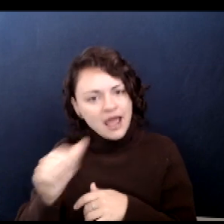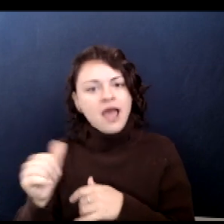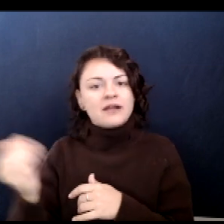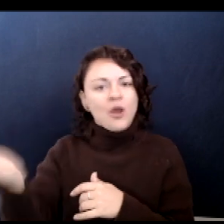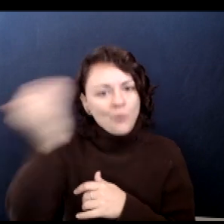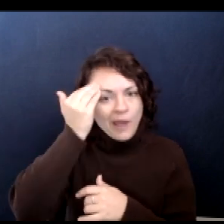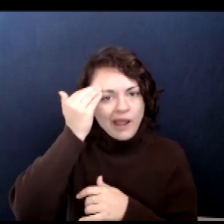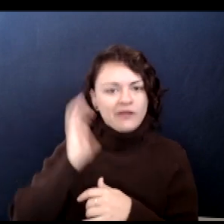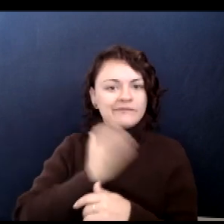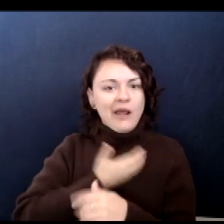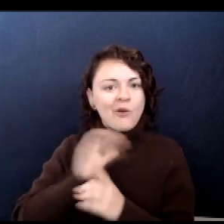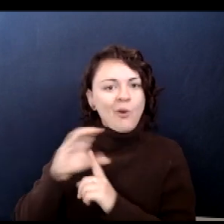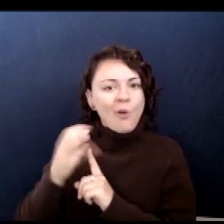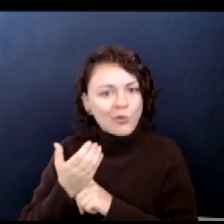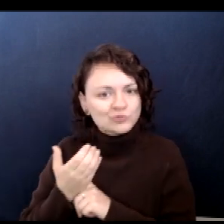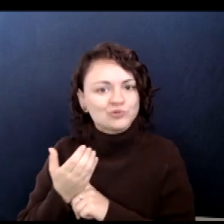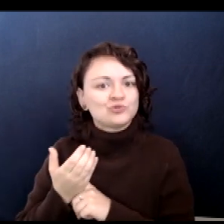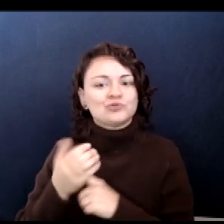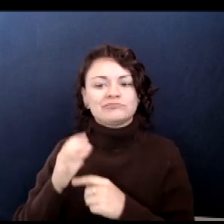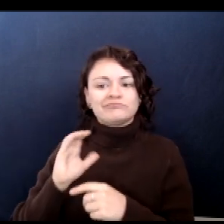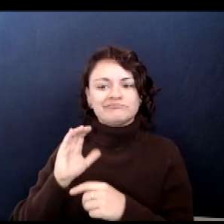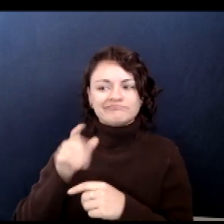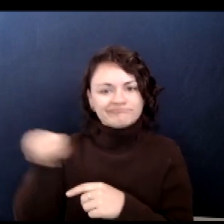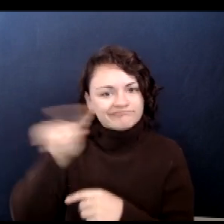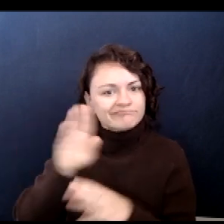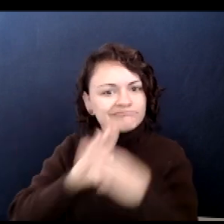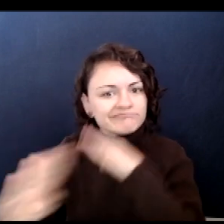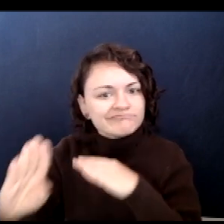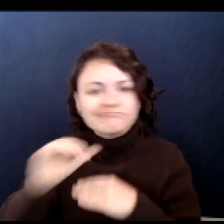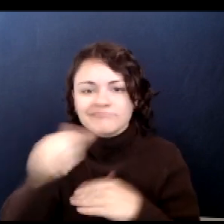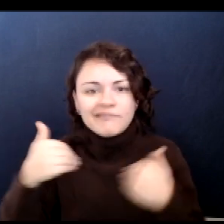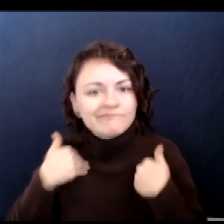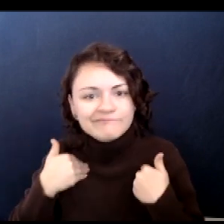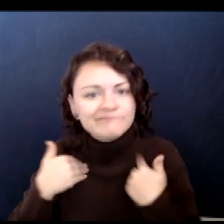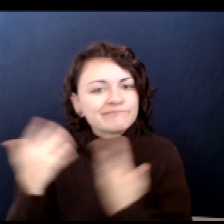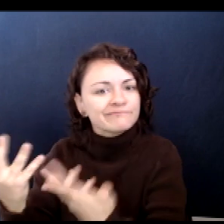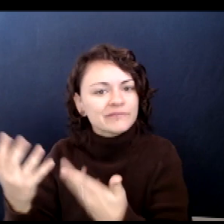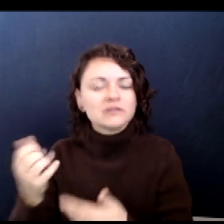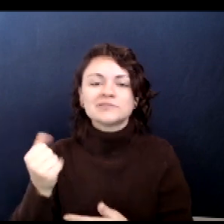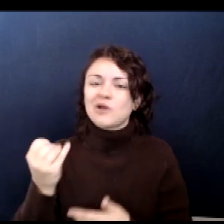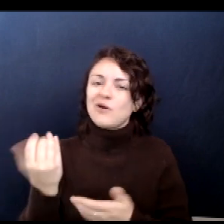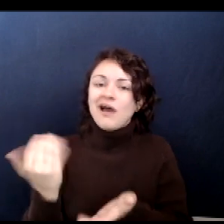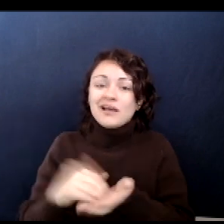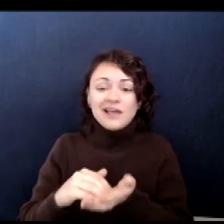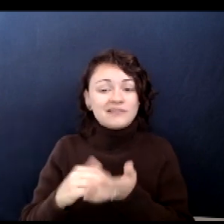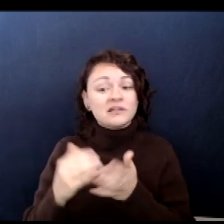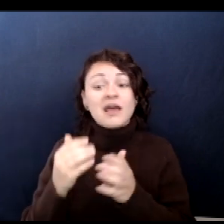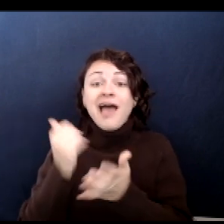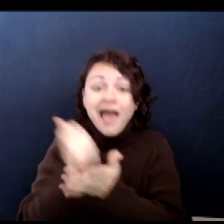Again, a quote from one of our advisory members who said, we're not getting a lot of help explanation at the county level,